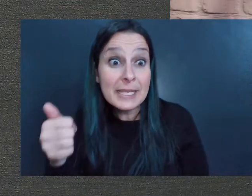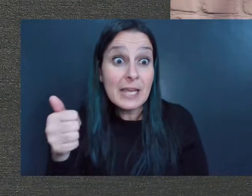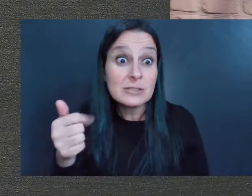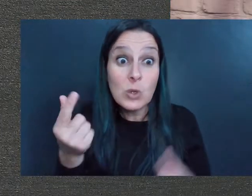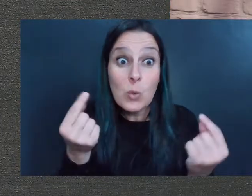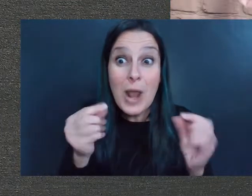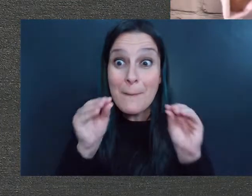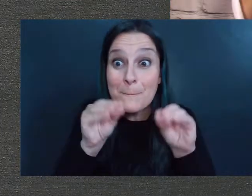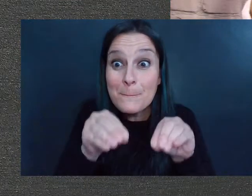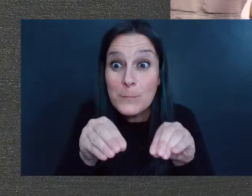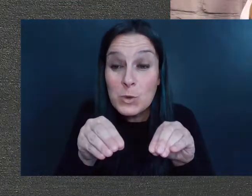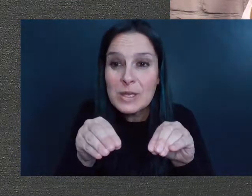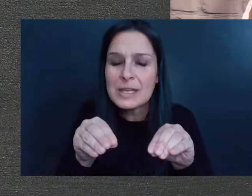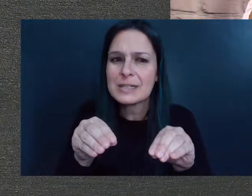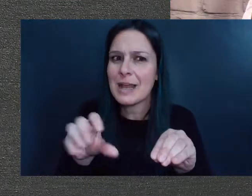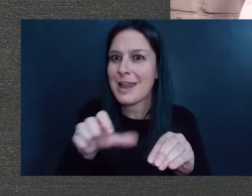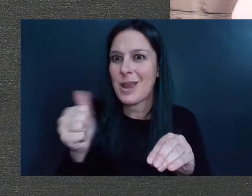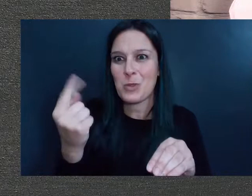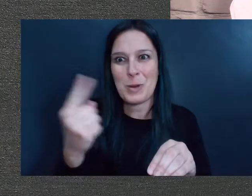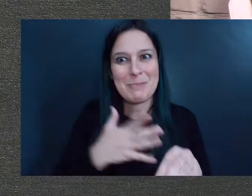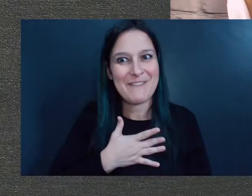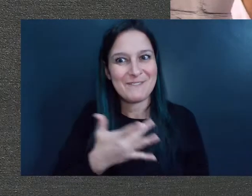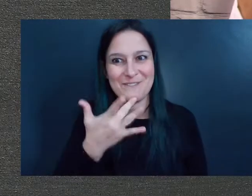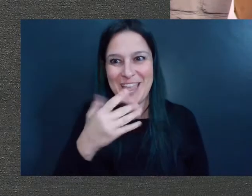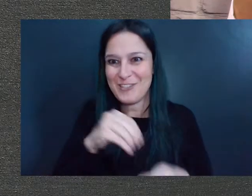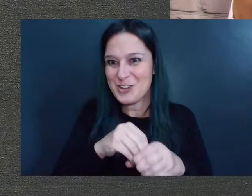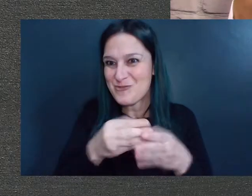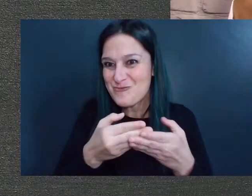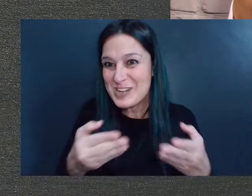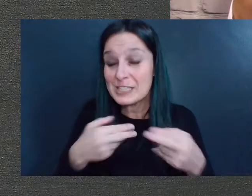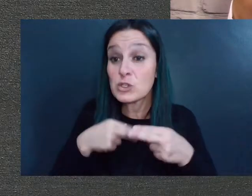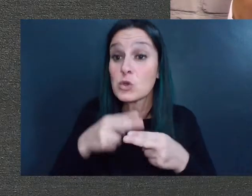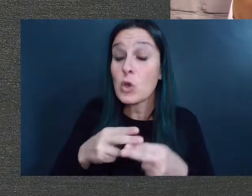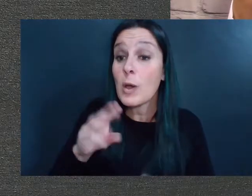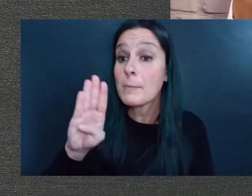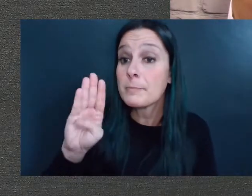I put another one of my favorite ingredients, baking soda.